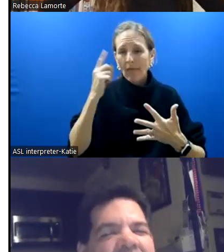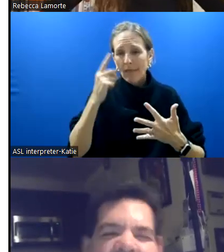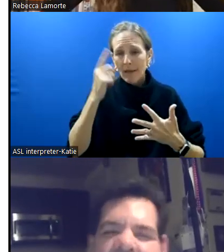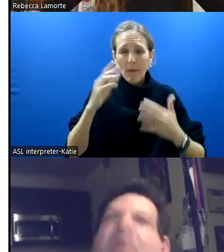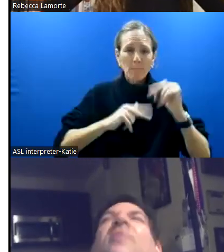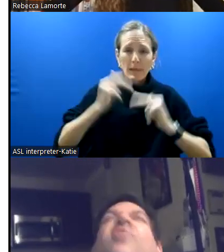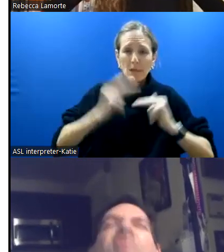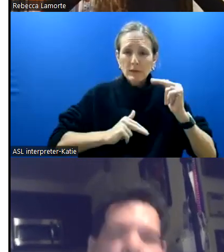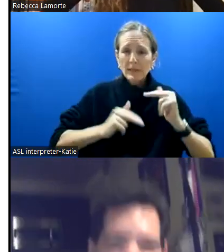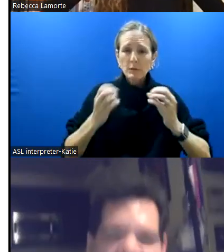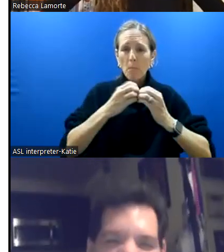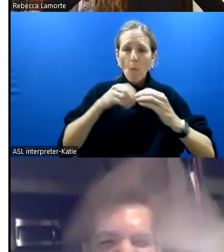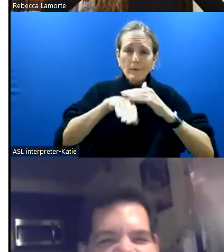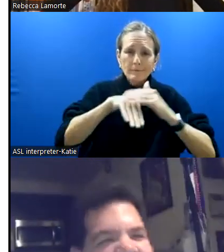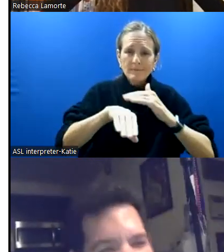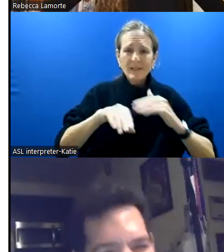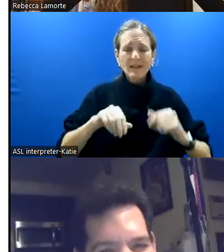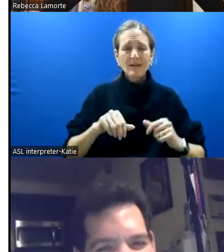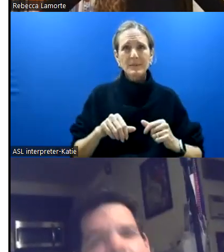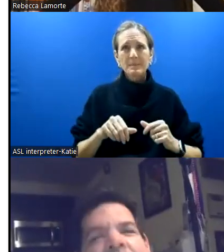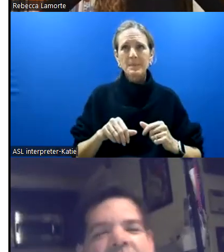But there's one thing that made me leery,